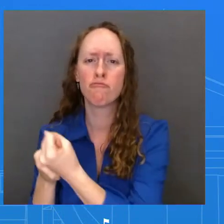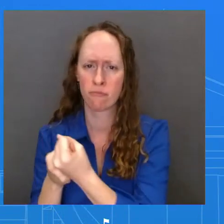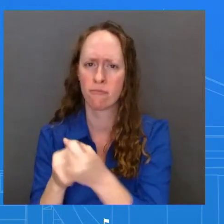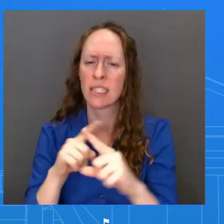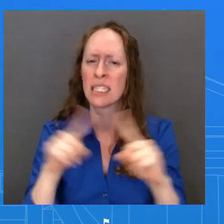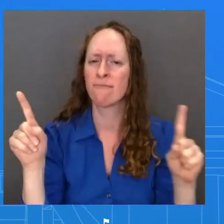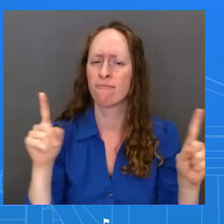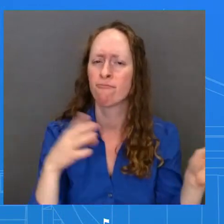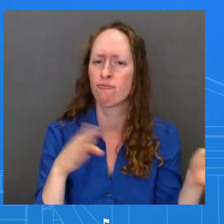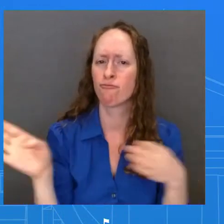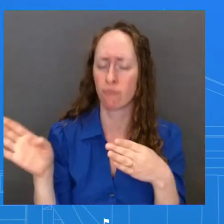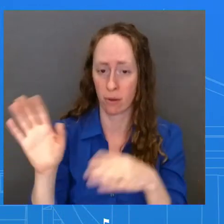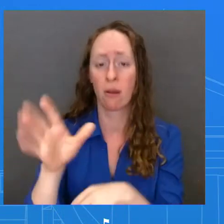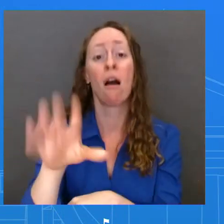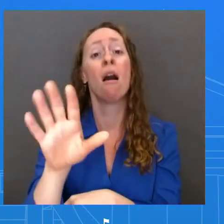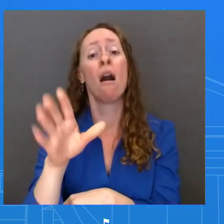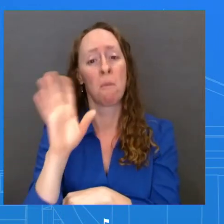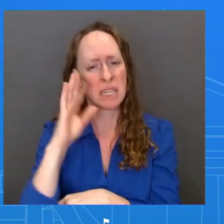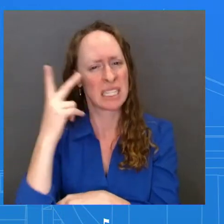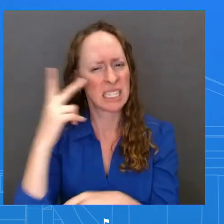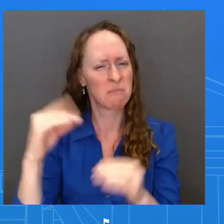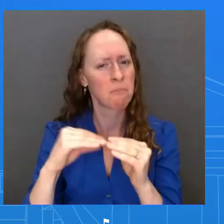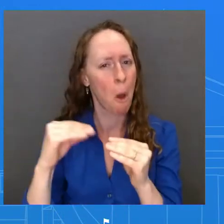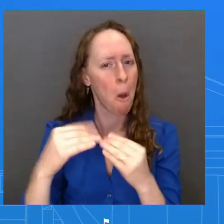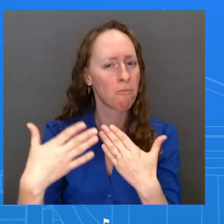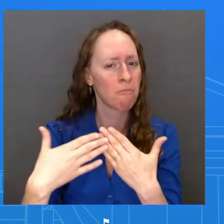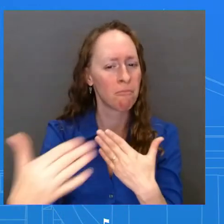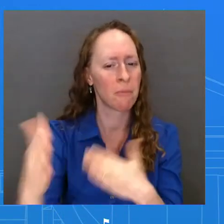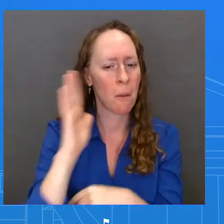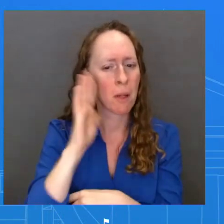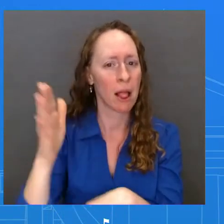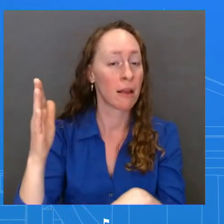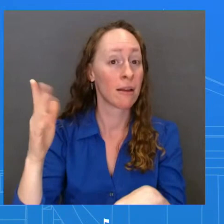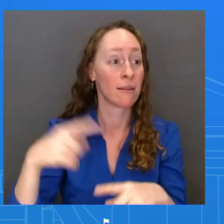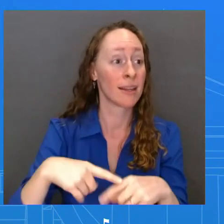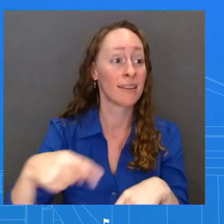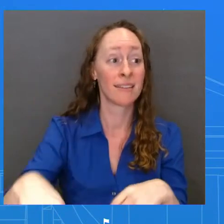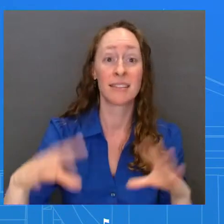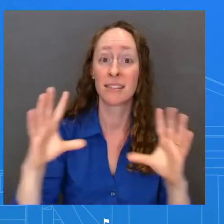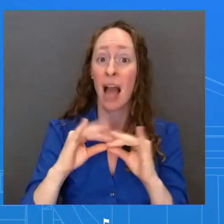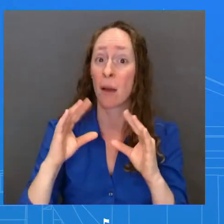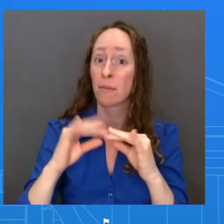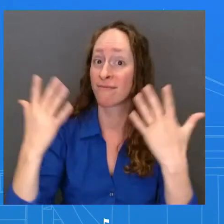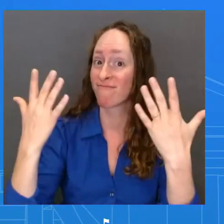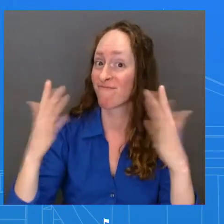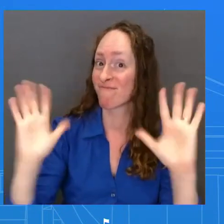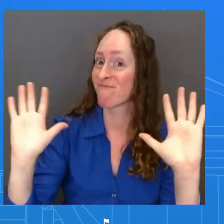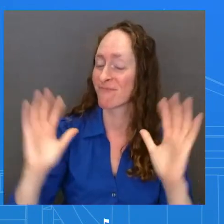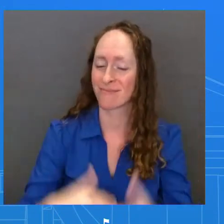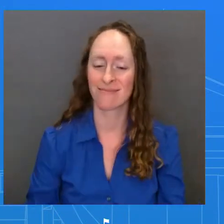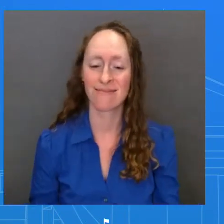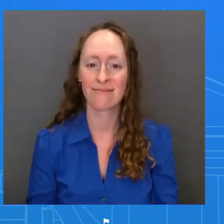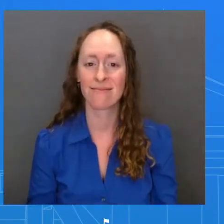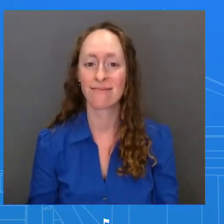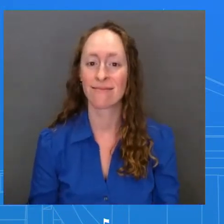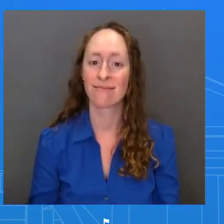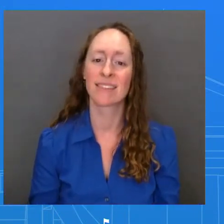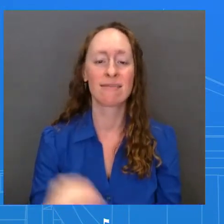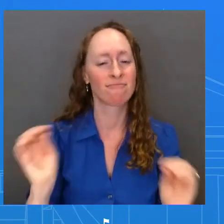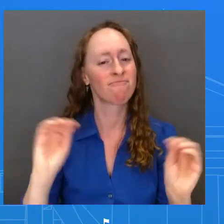at the end of the day. The Press: Jake, is the Vietnam trip confirmed? Mr. Sullivan: I got nothing to announce today. Thank you. Ms. Jean-Pierre: Thanks, everybody. The Press: Thank you.